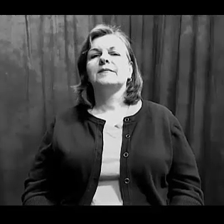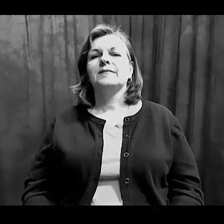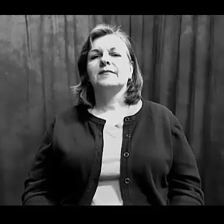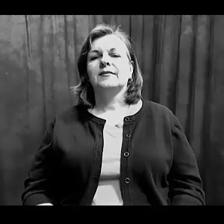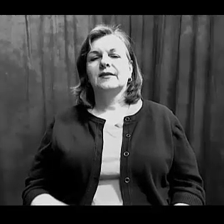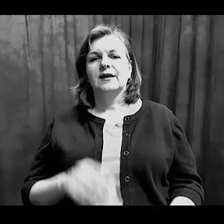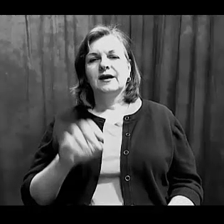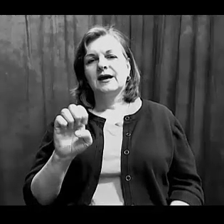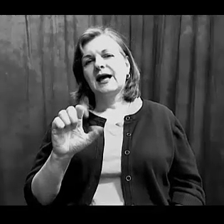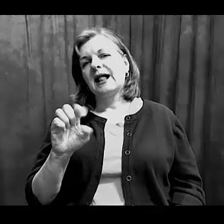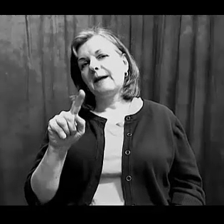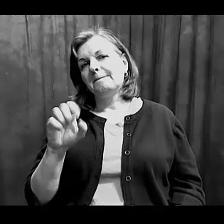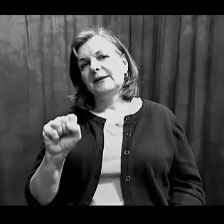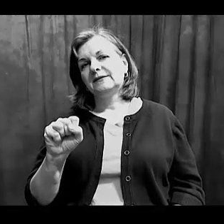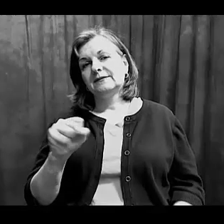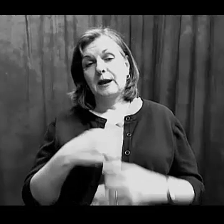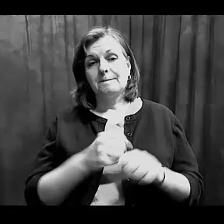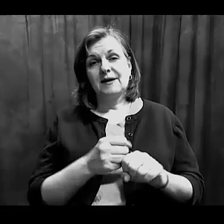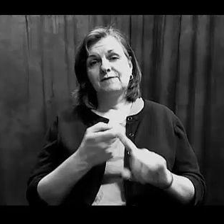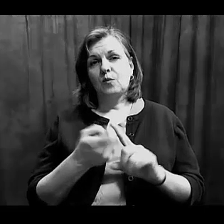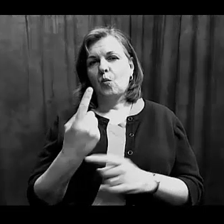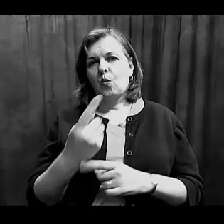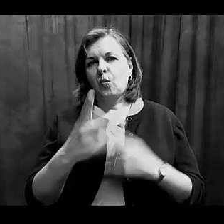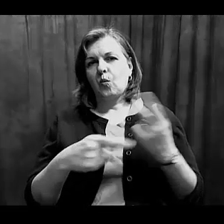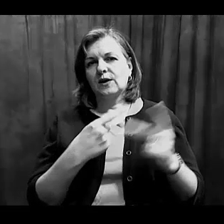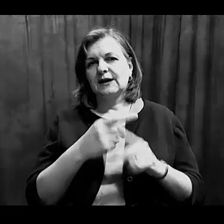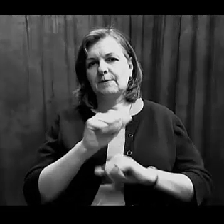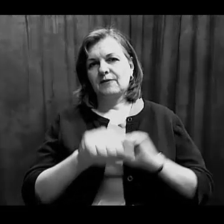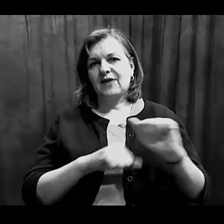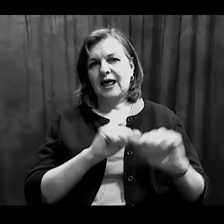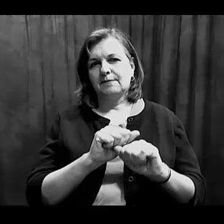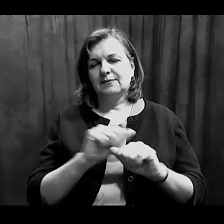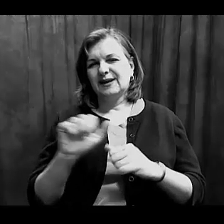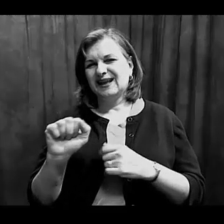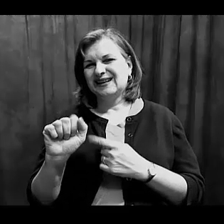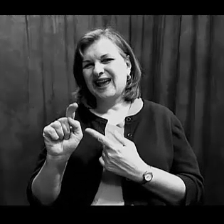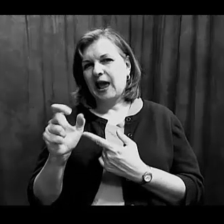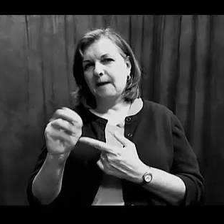when we look at these elements theyare made up of one kind of atom and we said -- an atom is